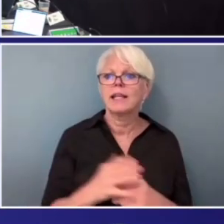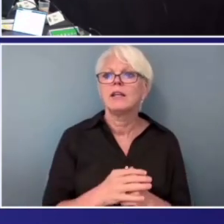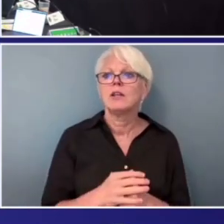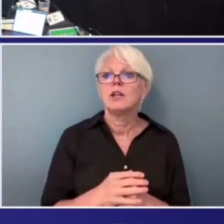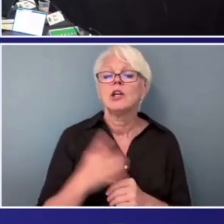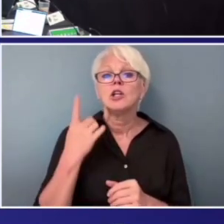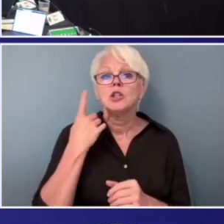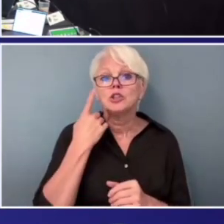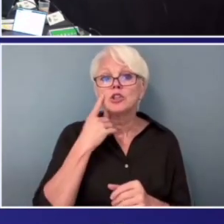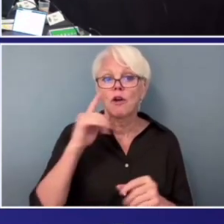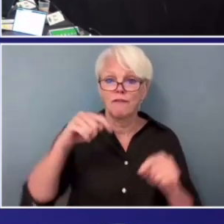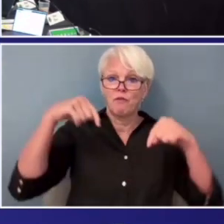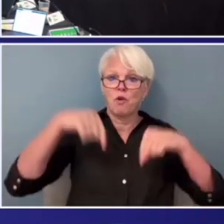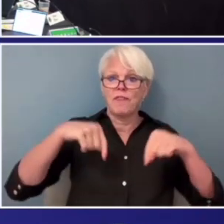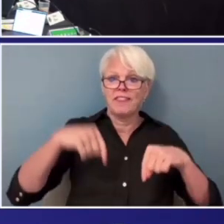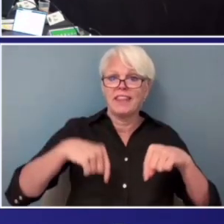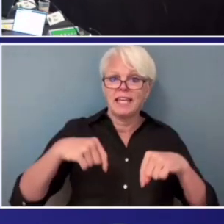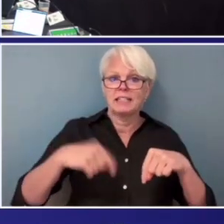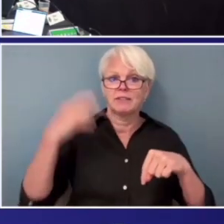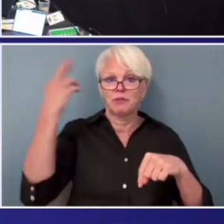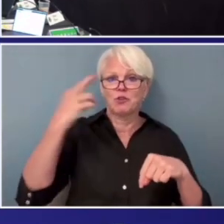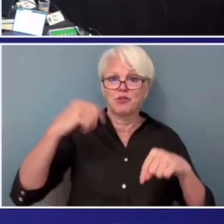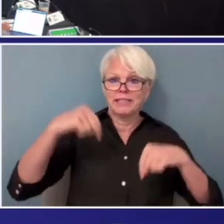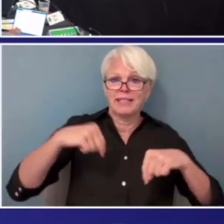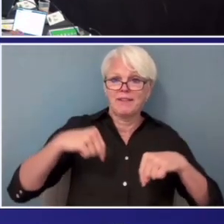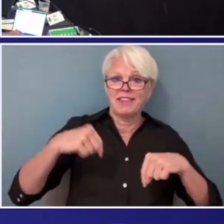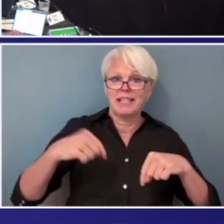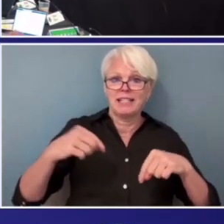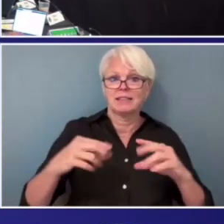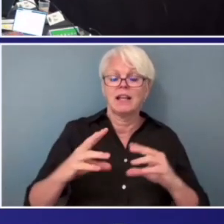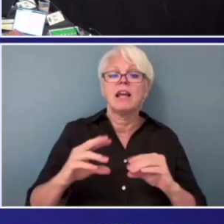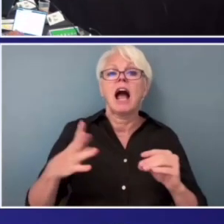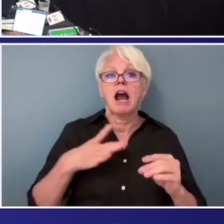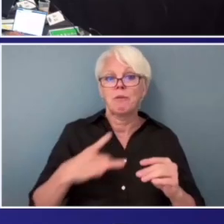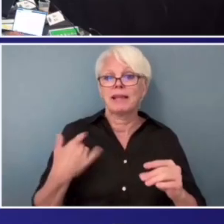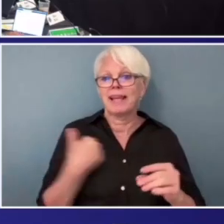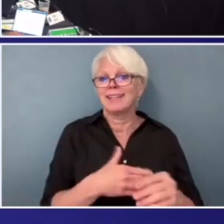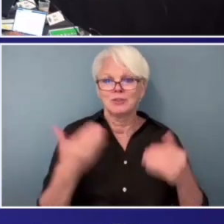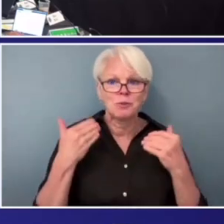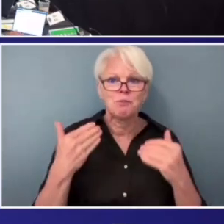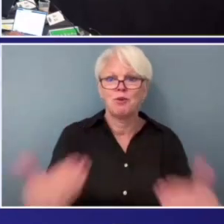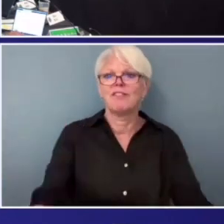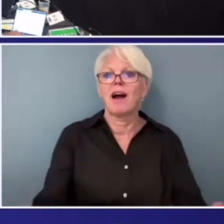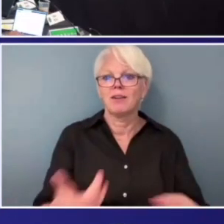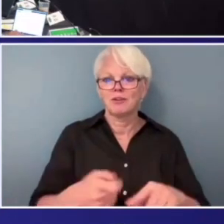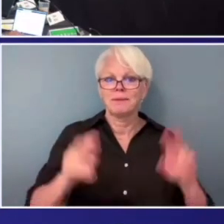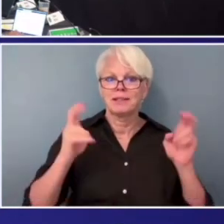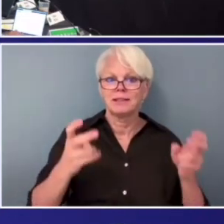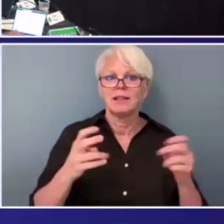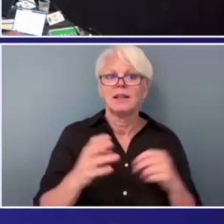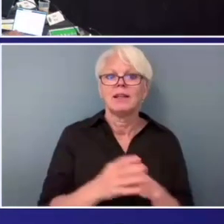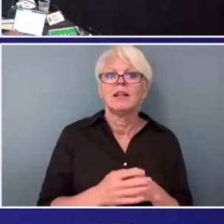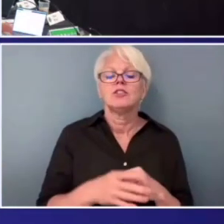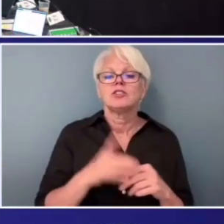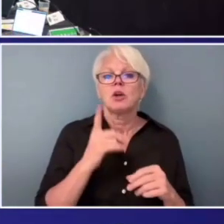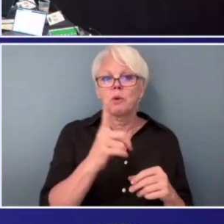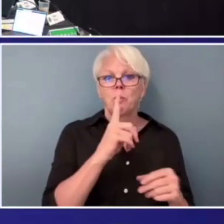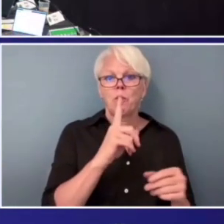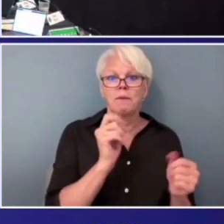of this, I would like for us to move on from this. So we can take this last question, and then we need to move on